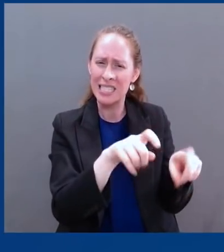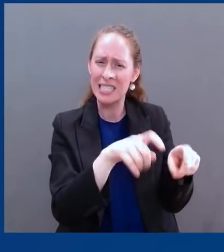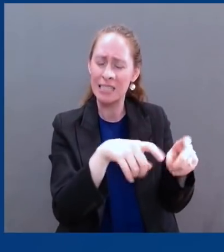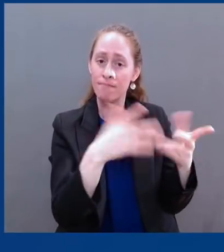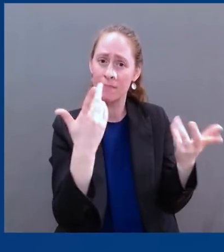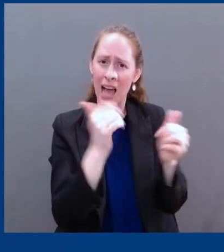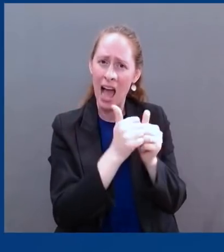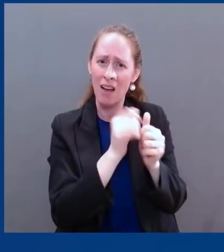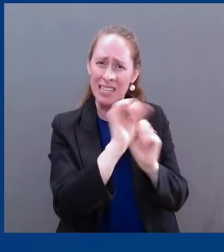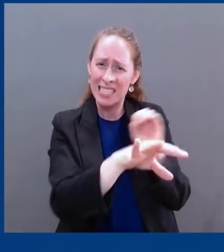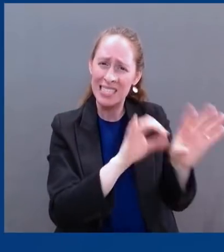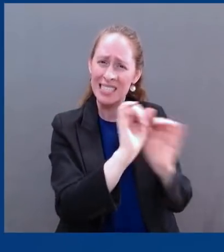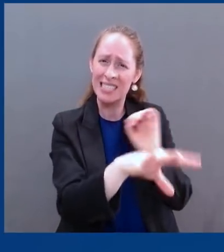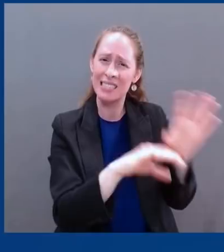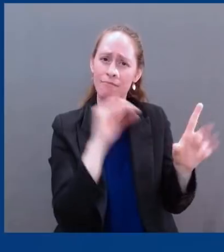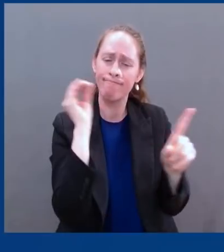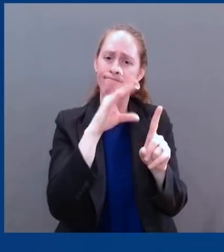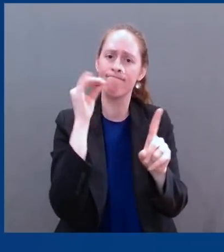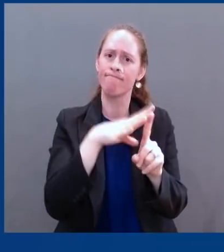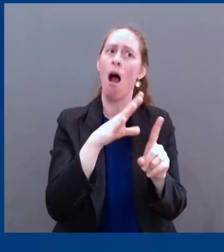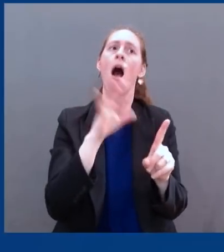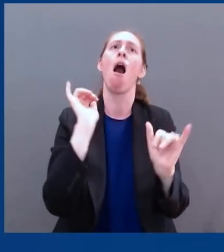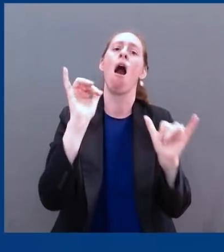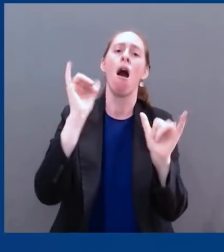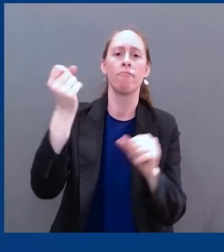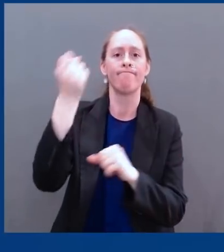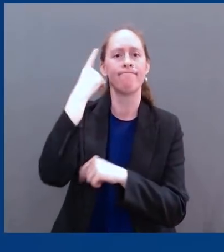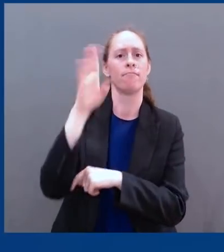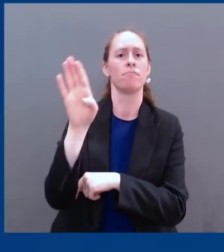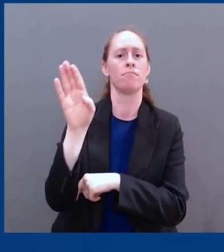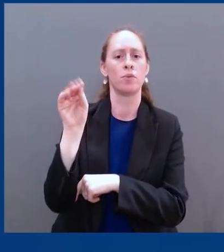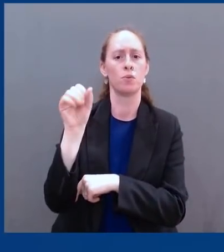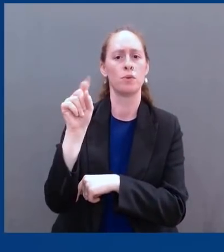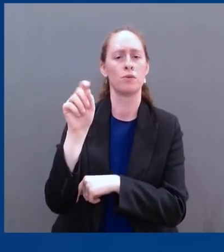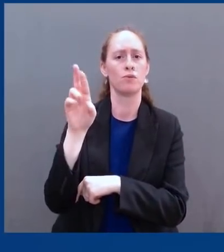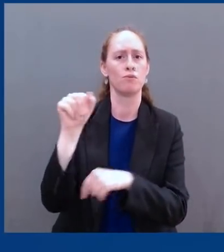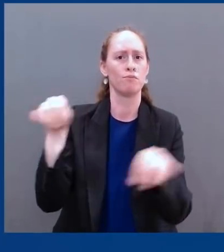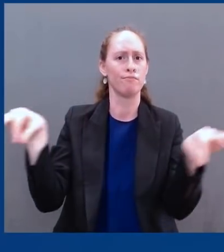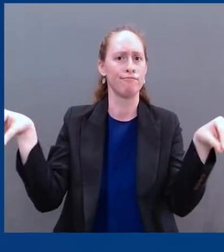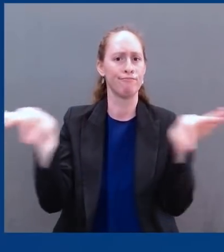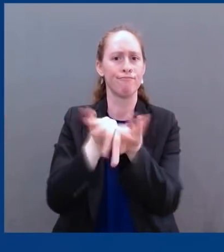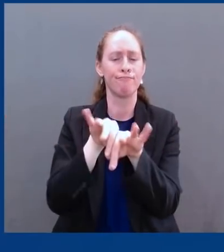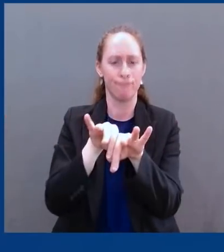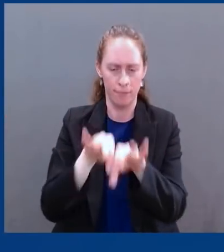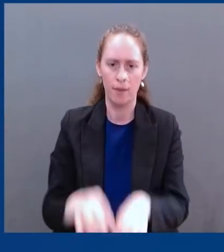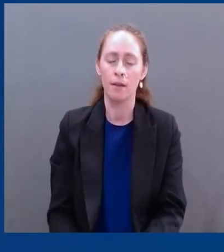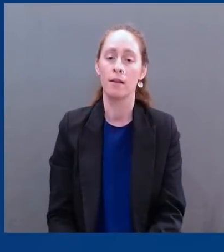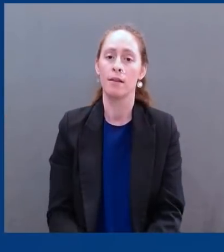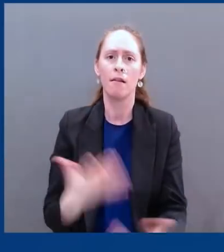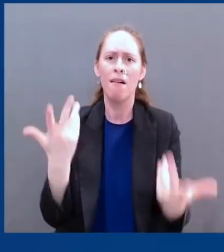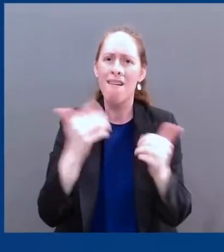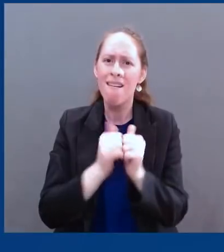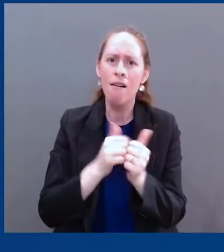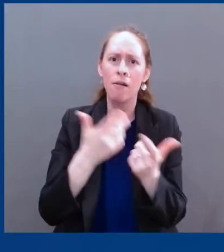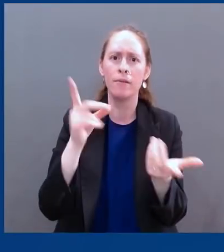Because when you look at the data of what boosters do, particularly in the era of Omicron,